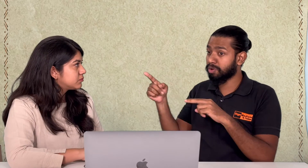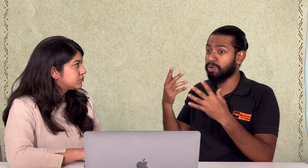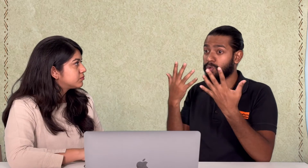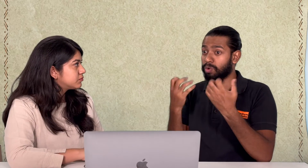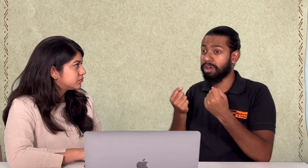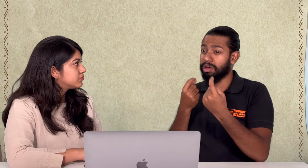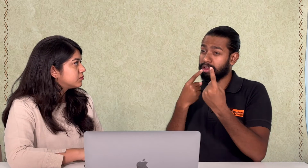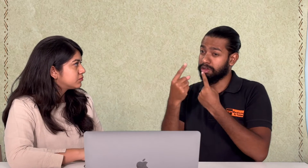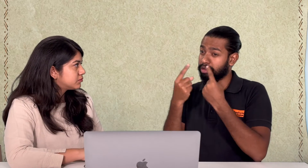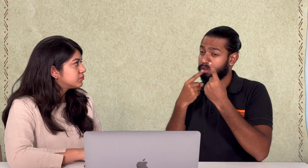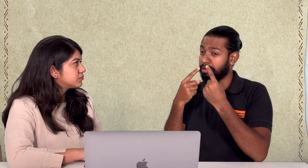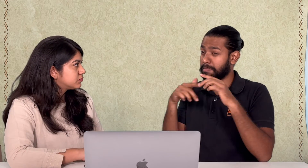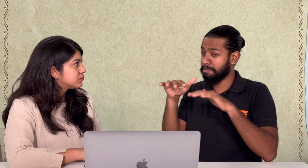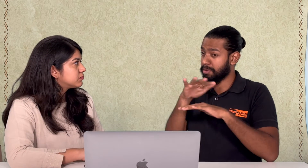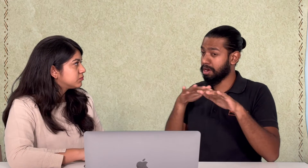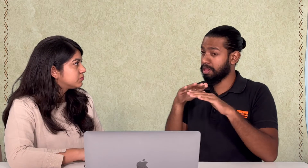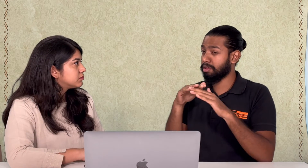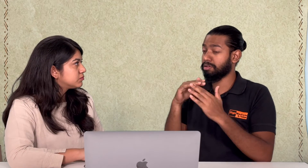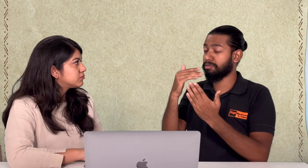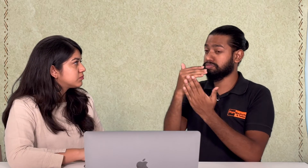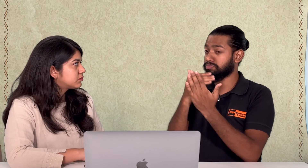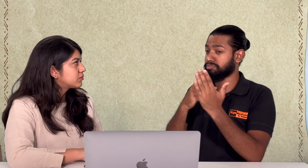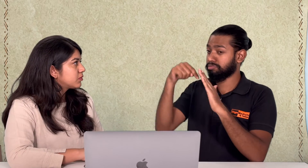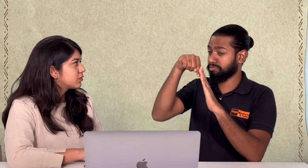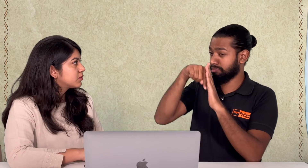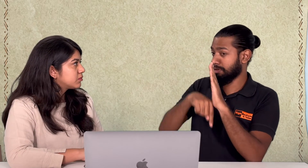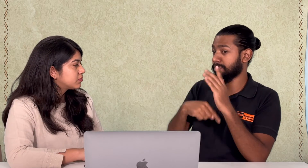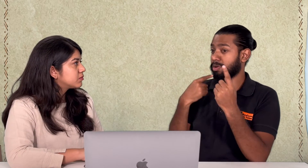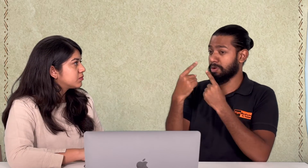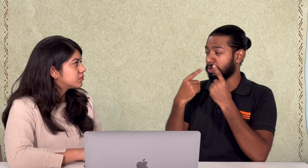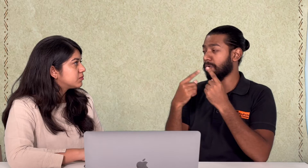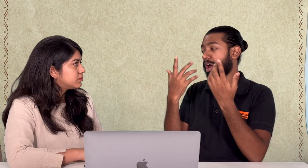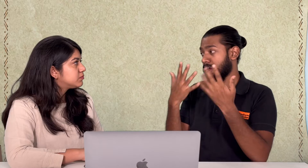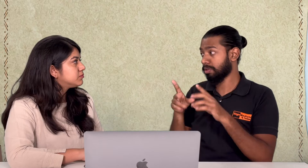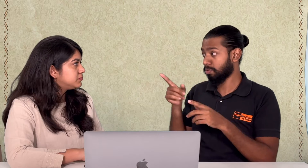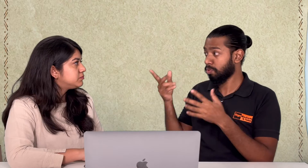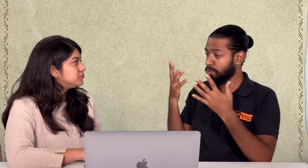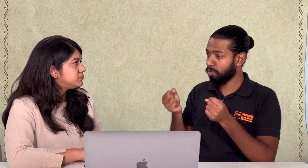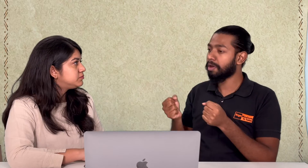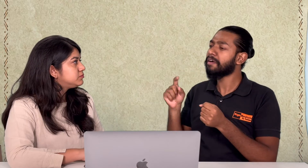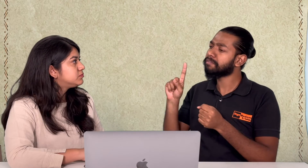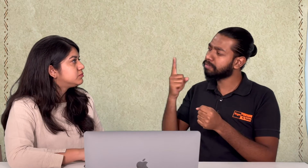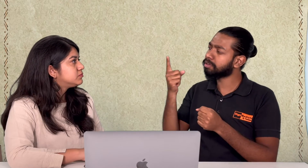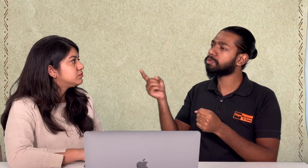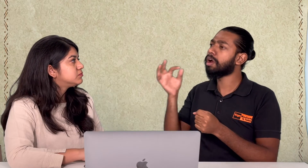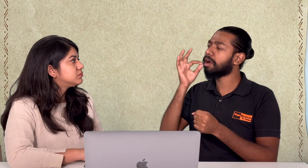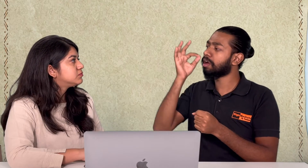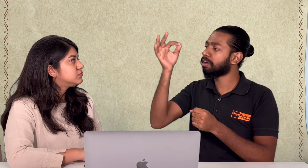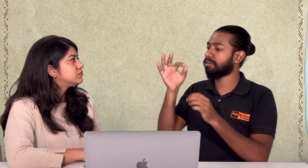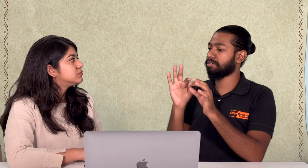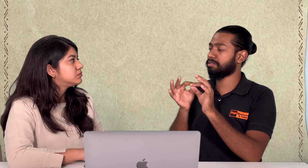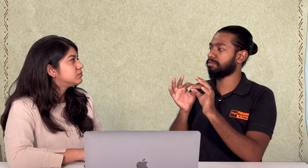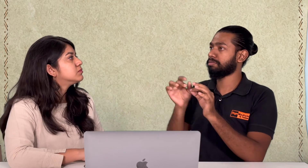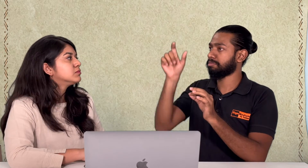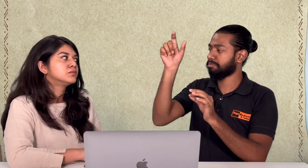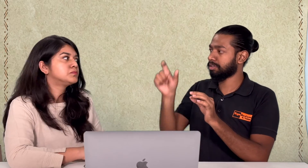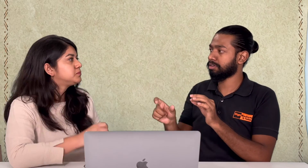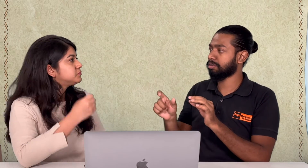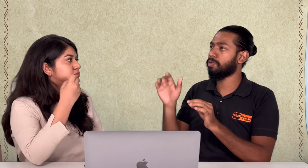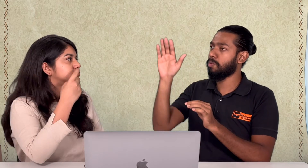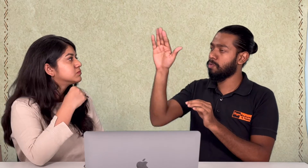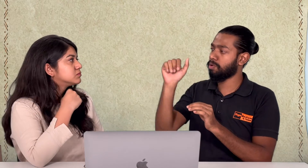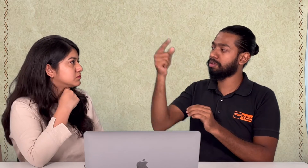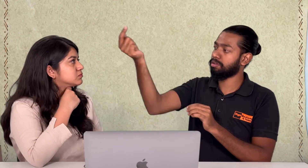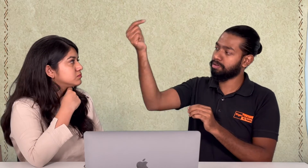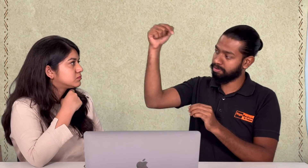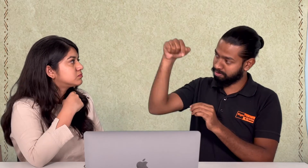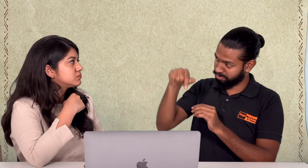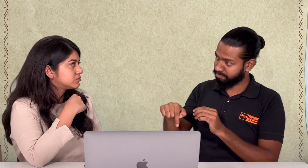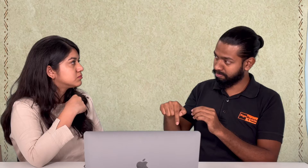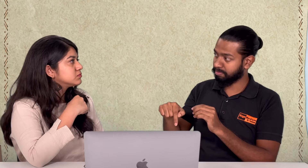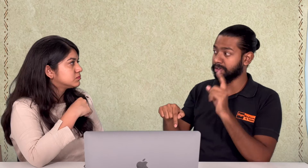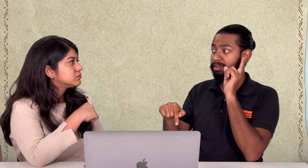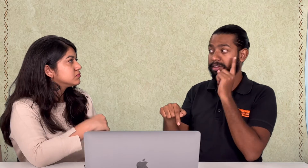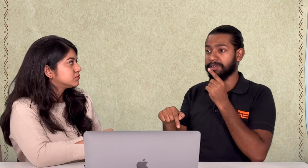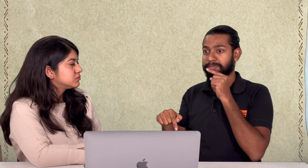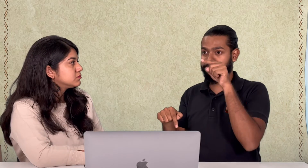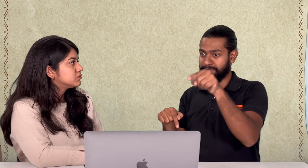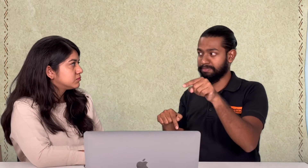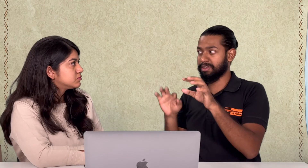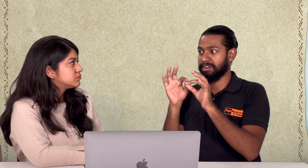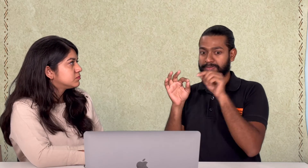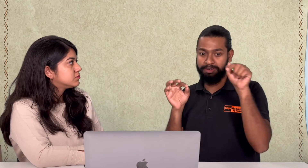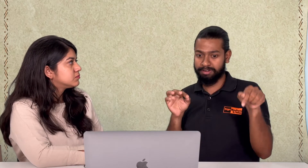If you know you will be meeting a deaf person. contact an interpreter